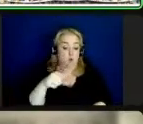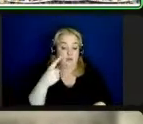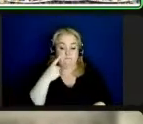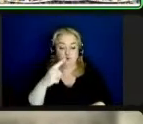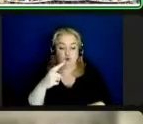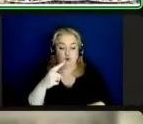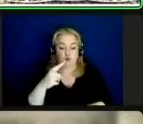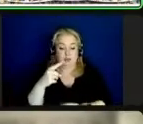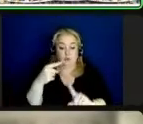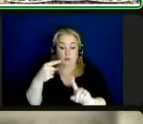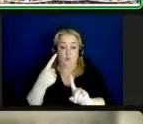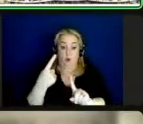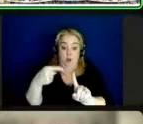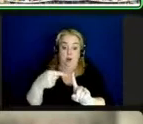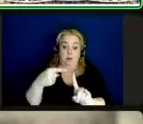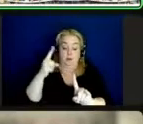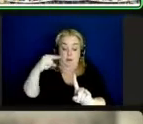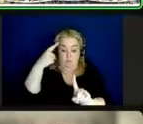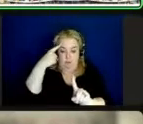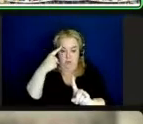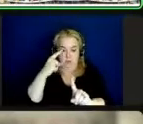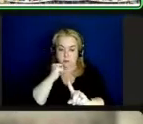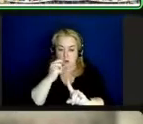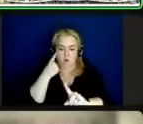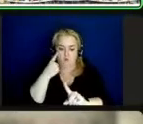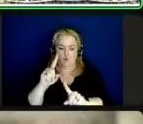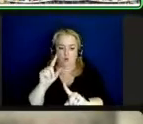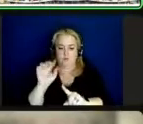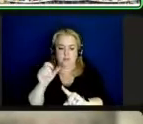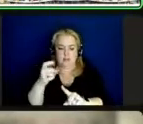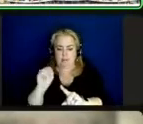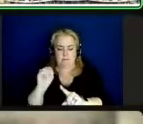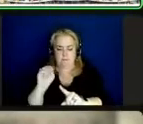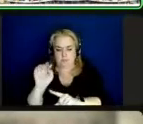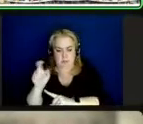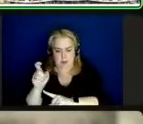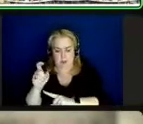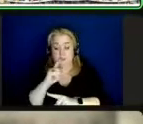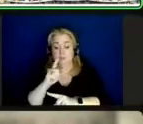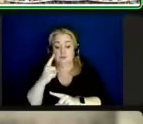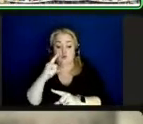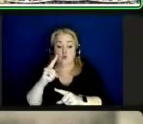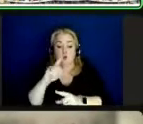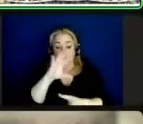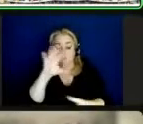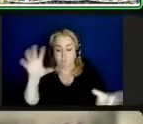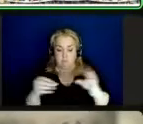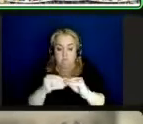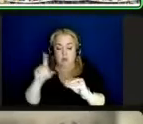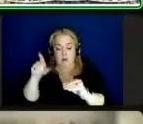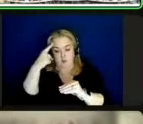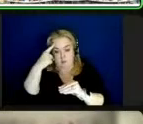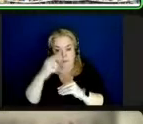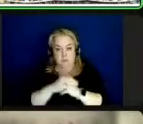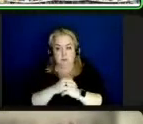PROPERTY AND THIS LIMIT IS NOT